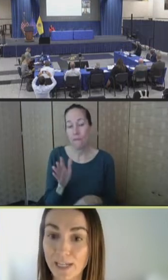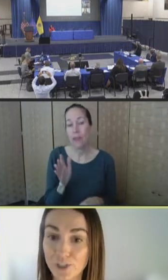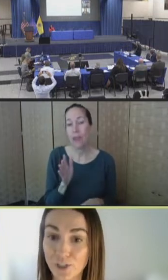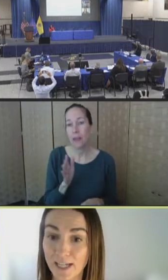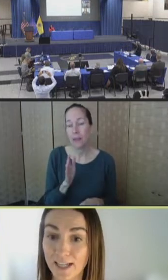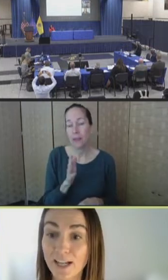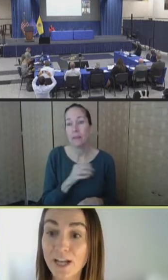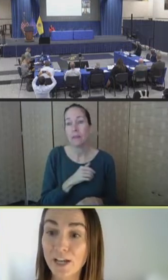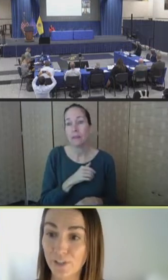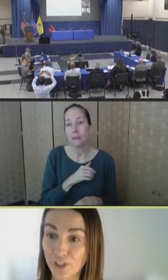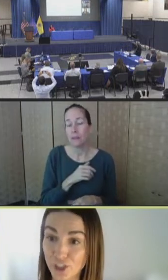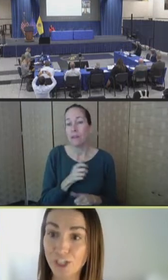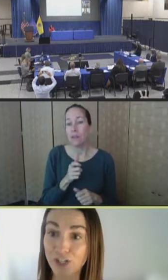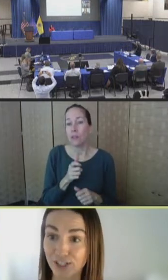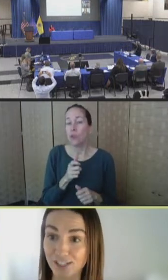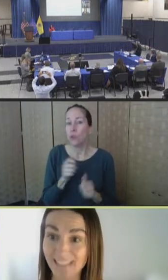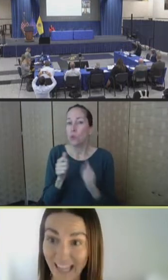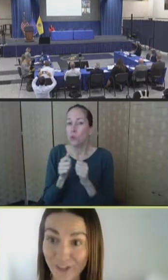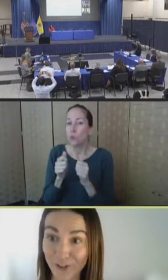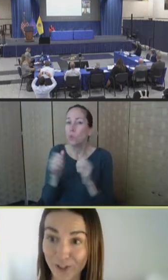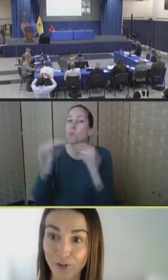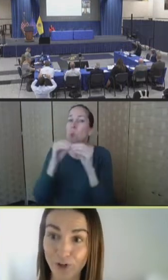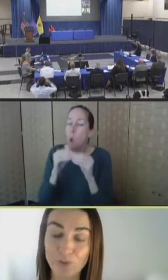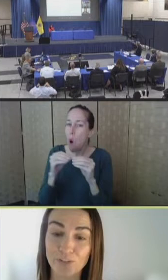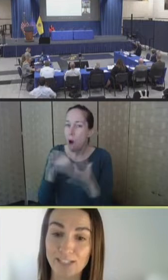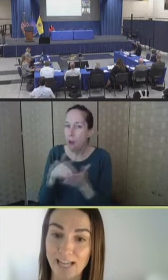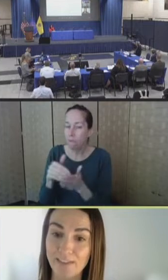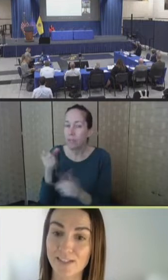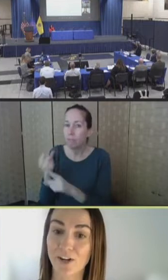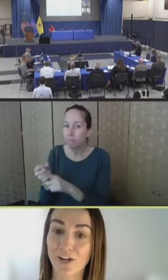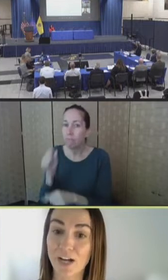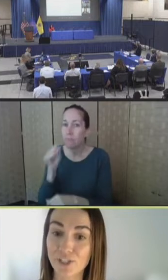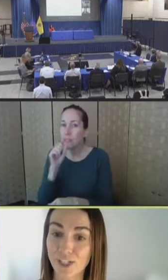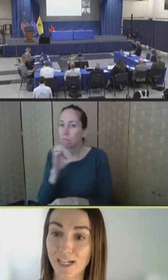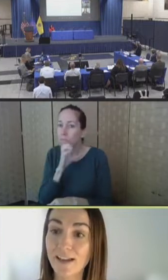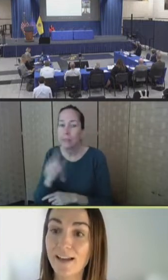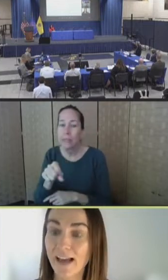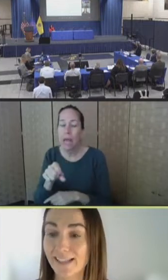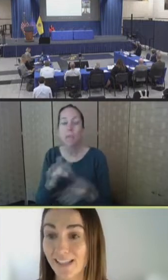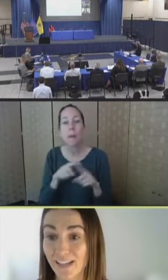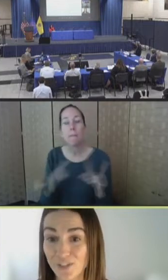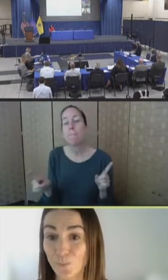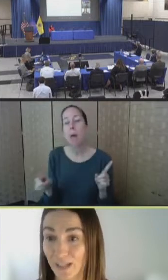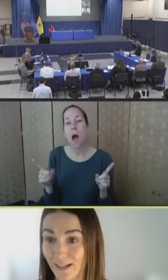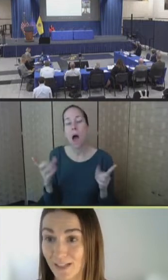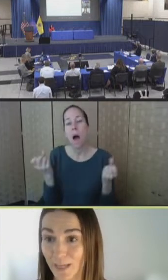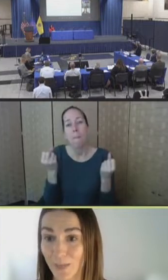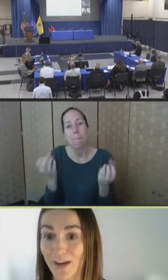age gradient, the sheer scale of COVID deaths in our country has left, we estimate about